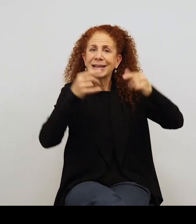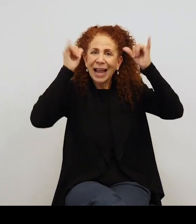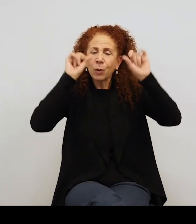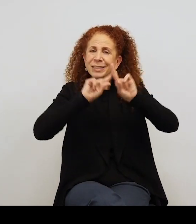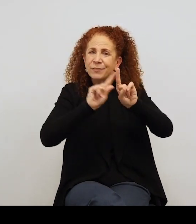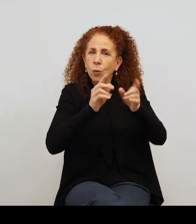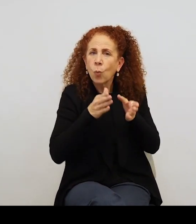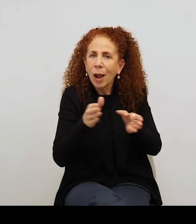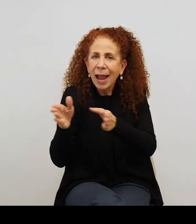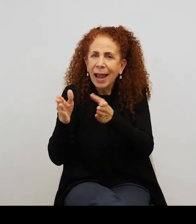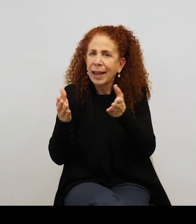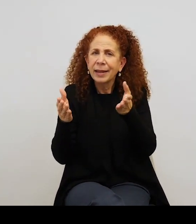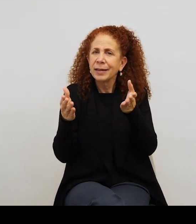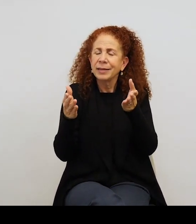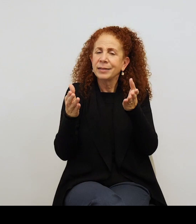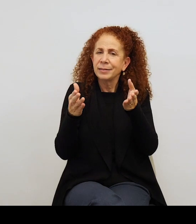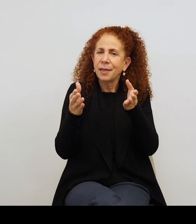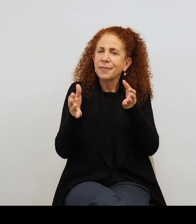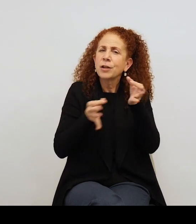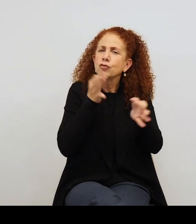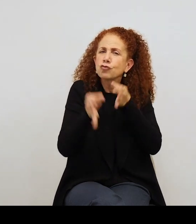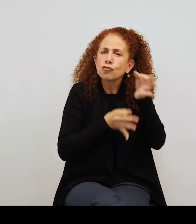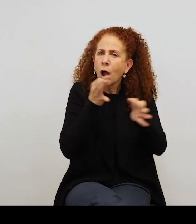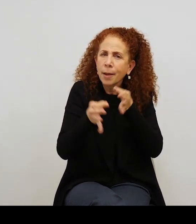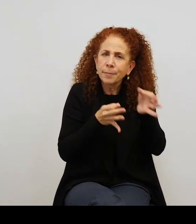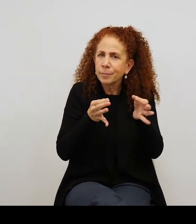,, described as the project of keeping [? up ?] meaningless.